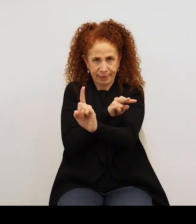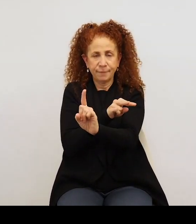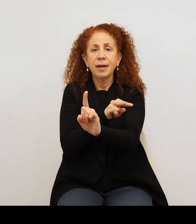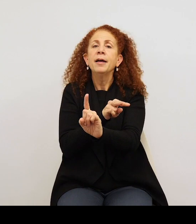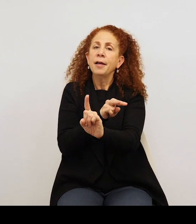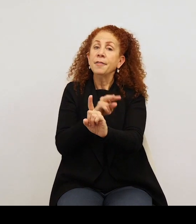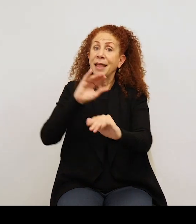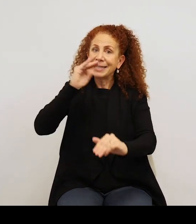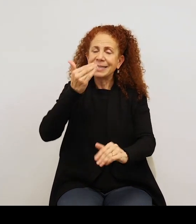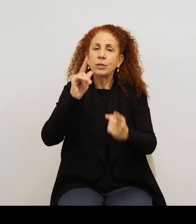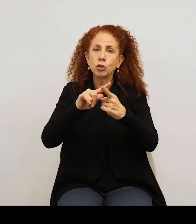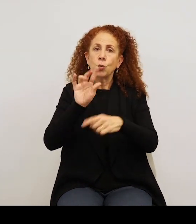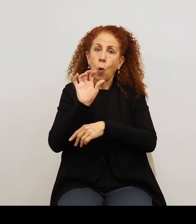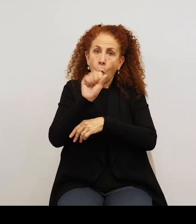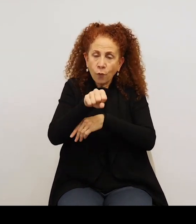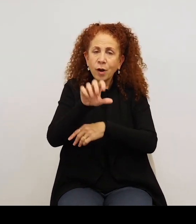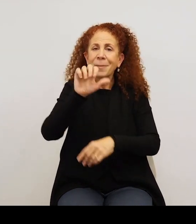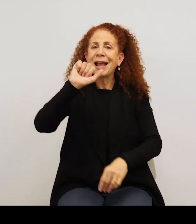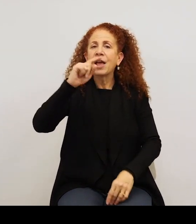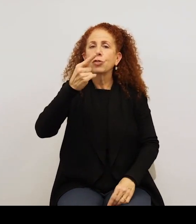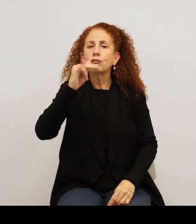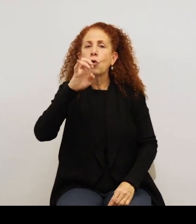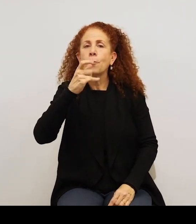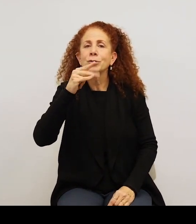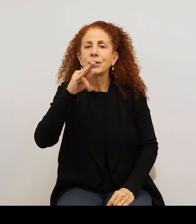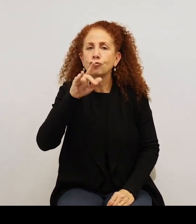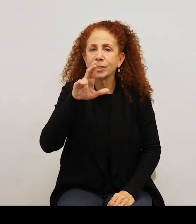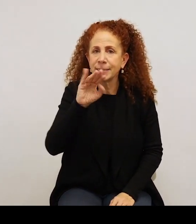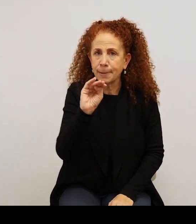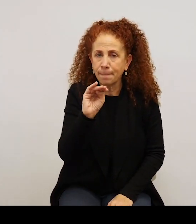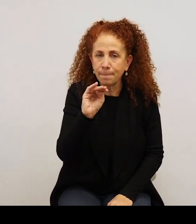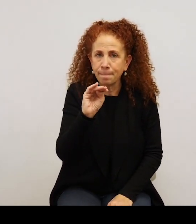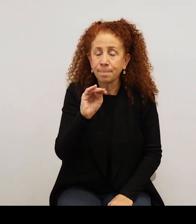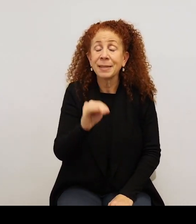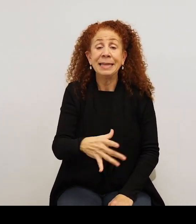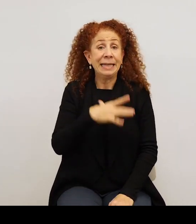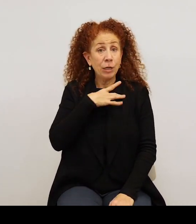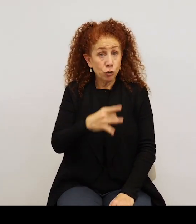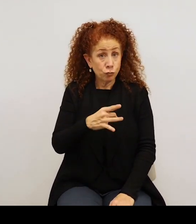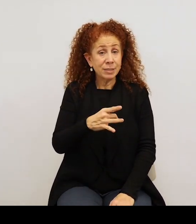to overcome anthropocentrism. Interestingly, the academic discipline